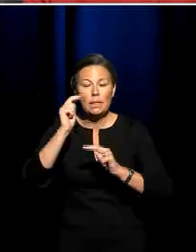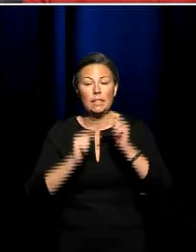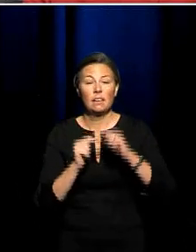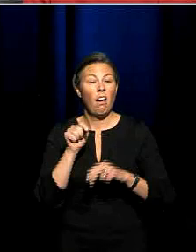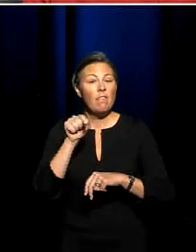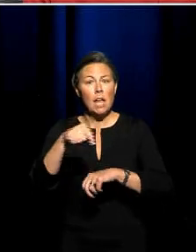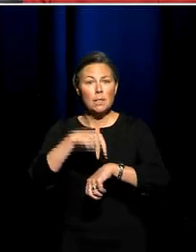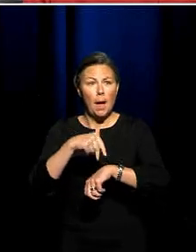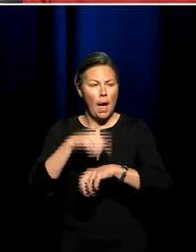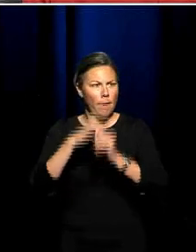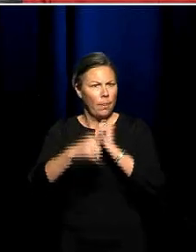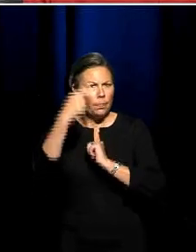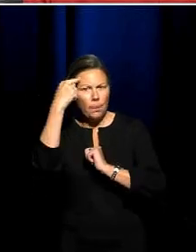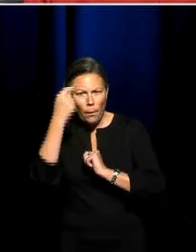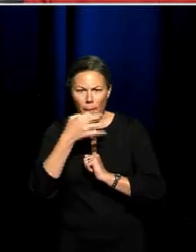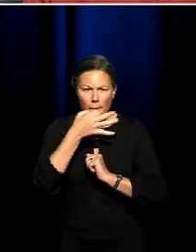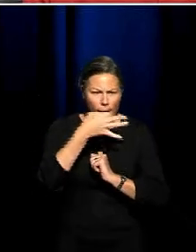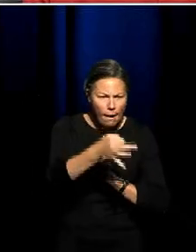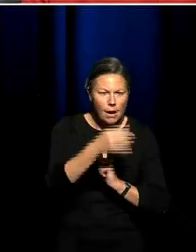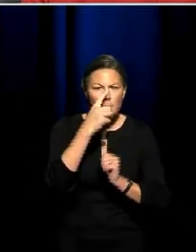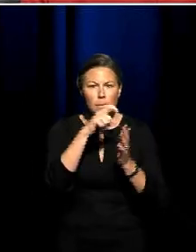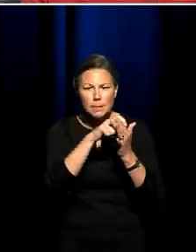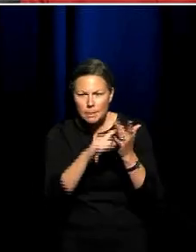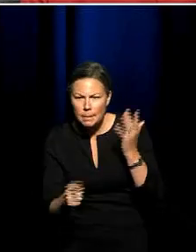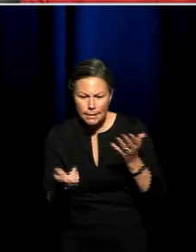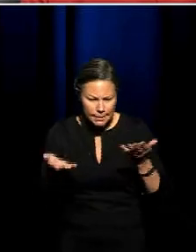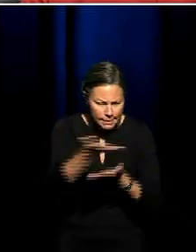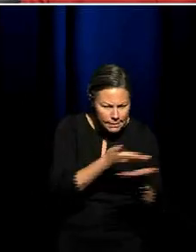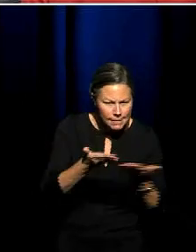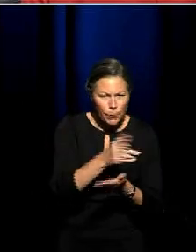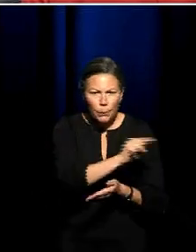no consultations had taken place with groups representing people with